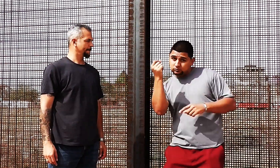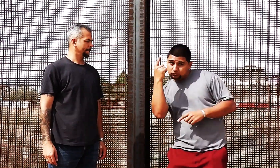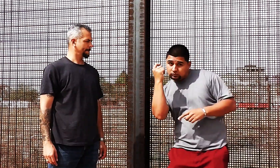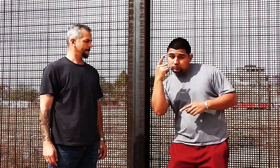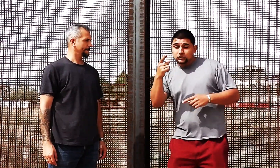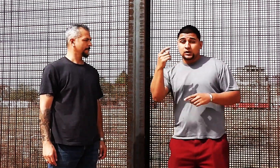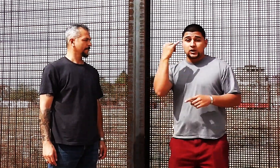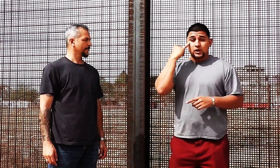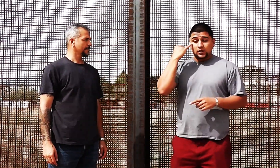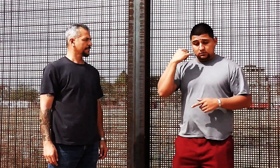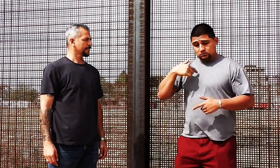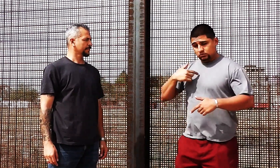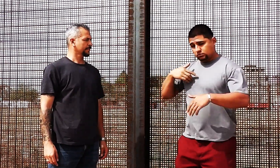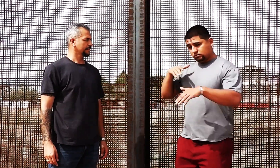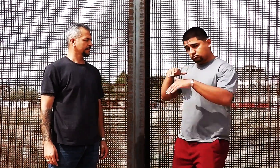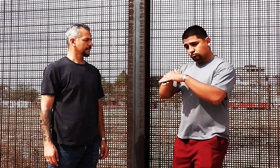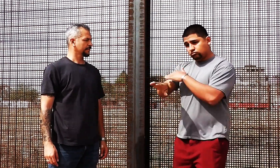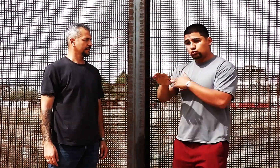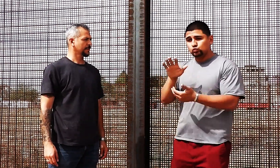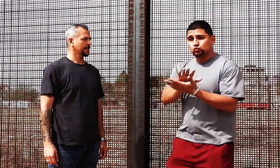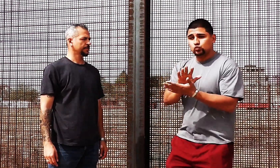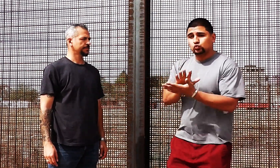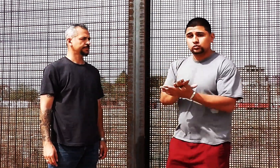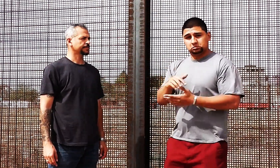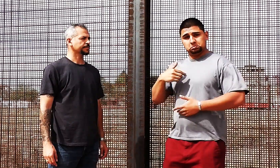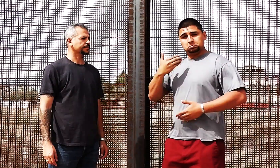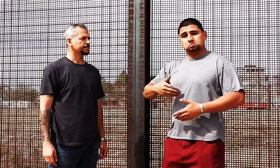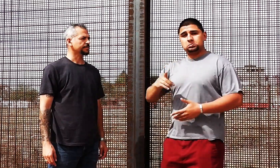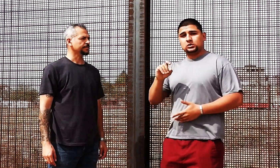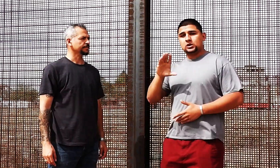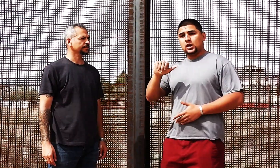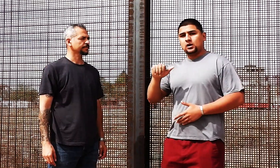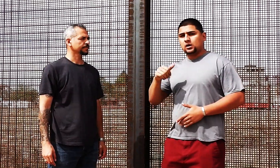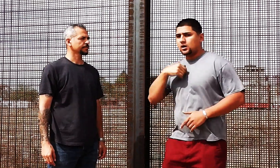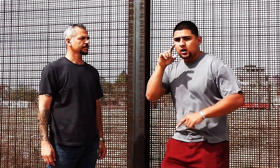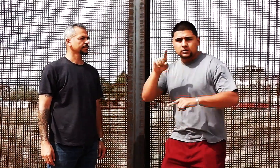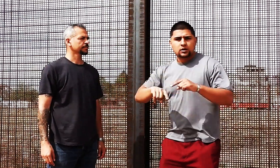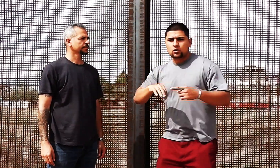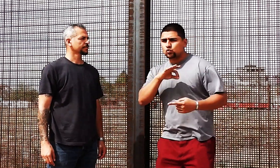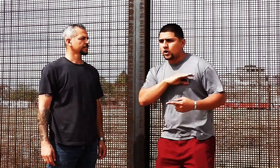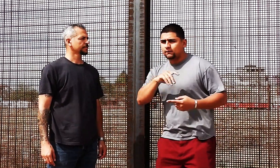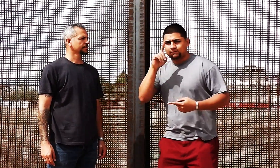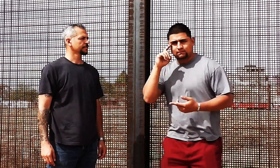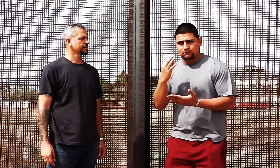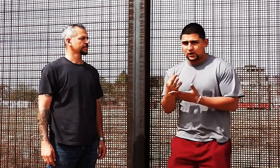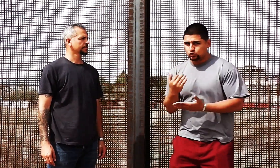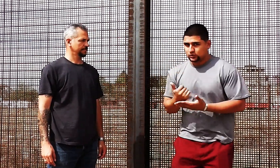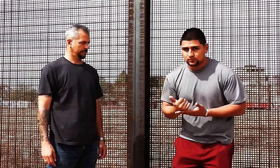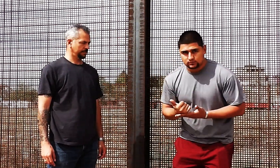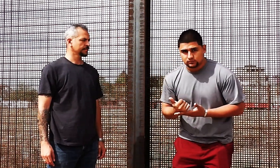But understand this. While I am enrolled in school, I am not qualified to apply for financial aid, federal aid, and no government assistance.